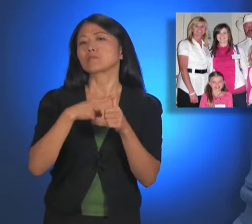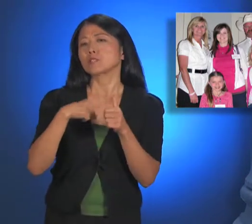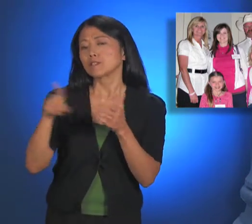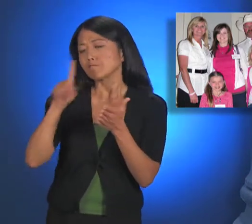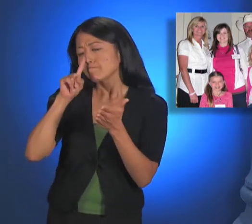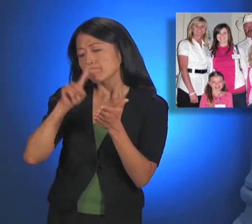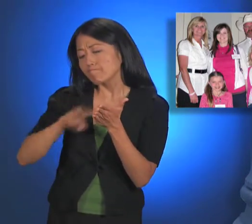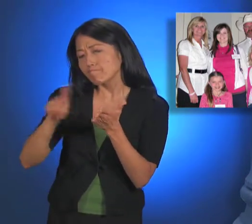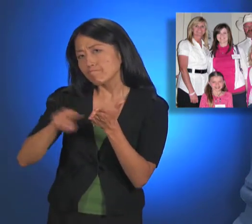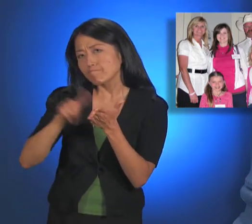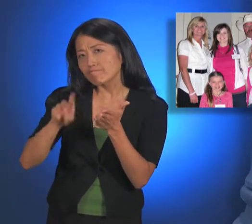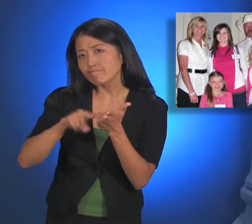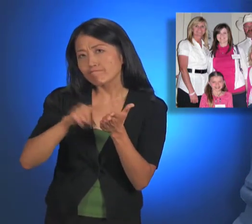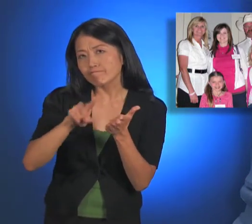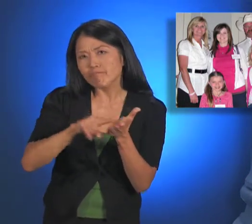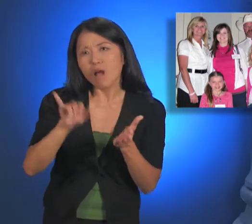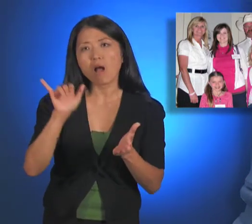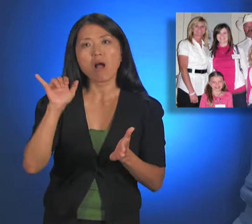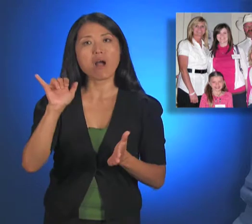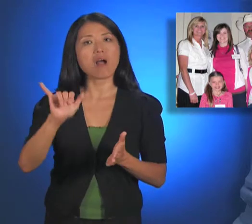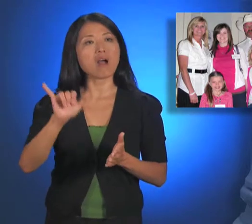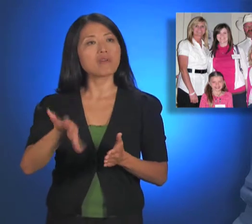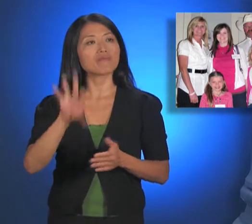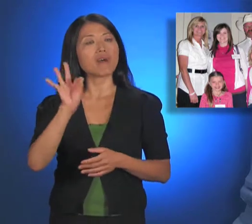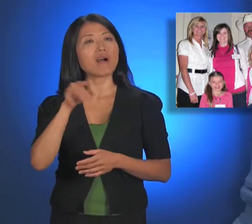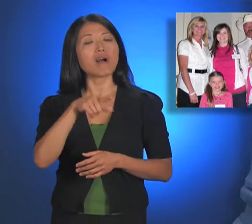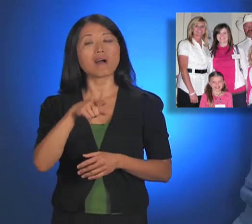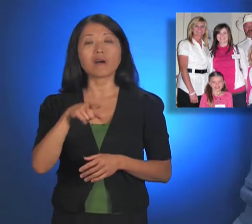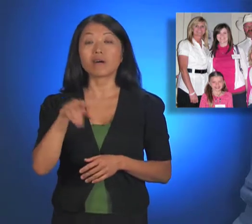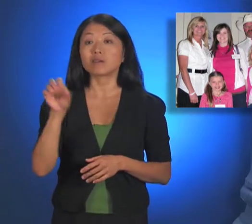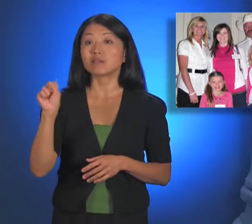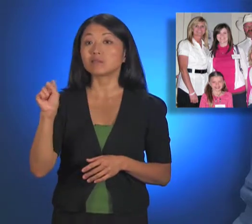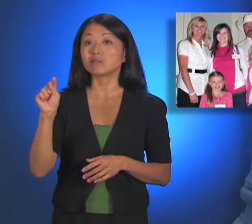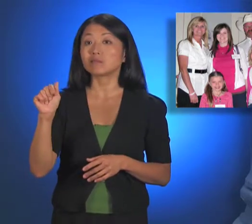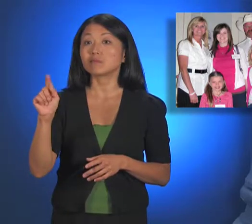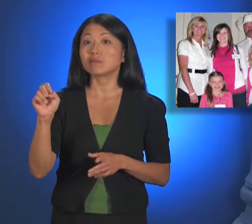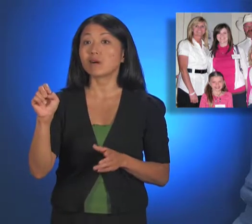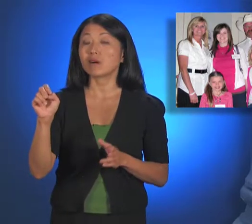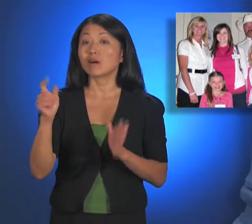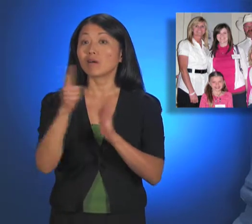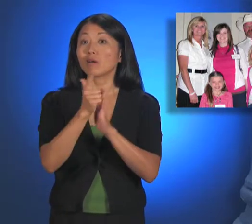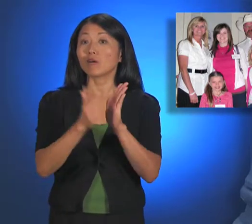After doing some research, he learned that state law prevented him